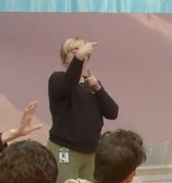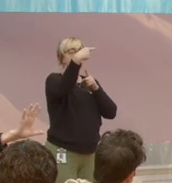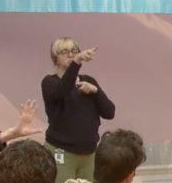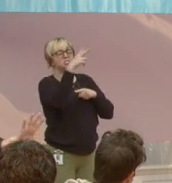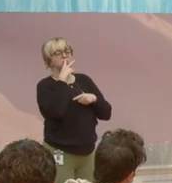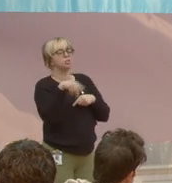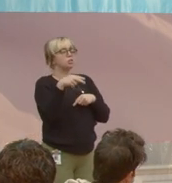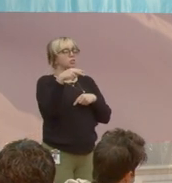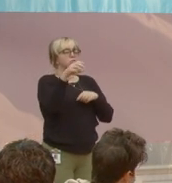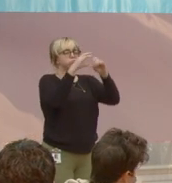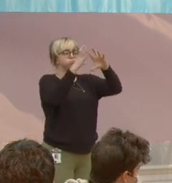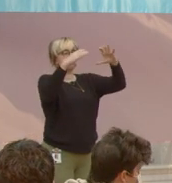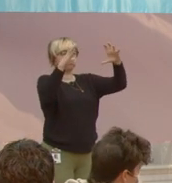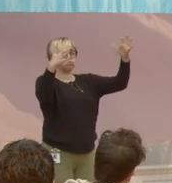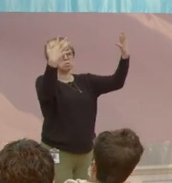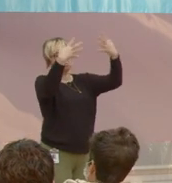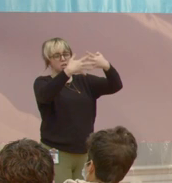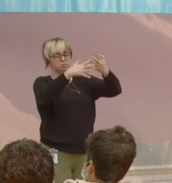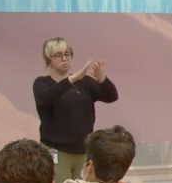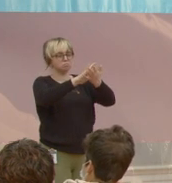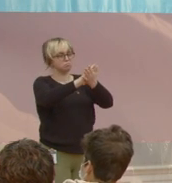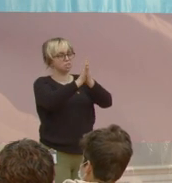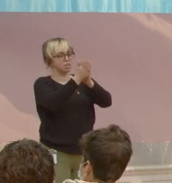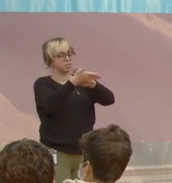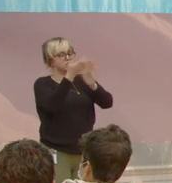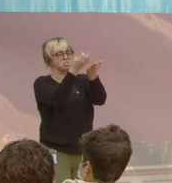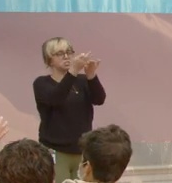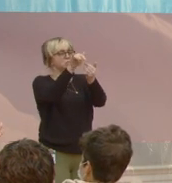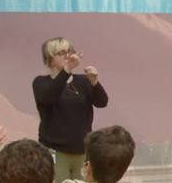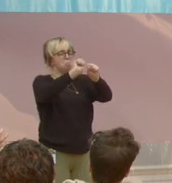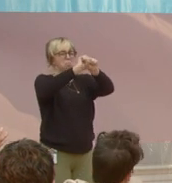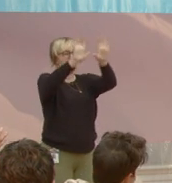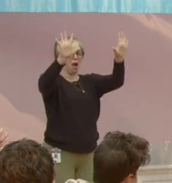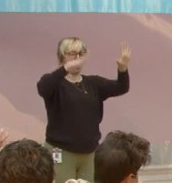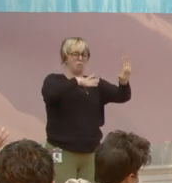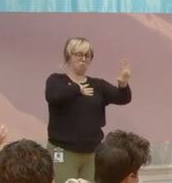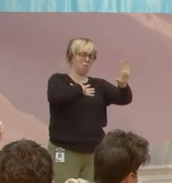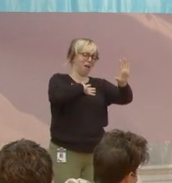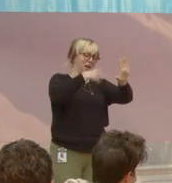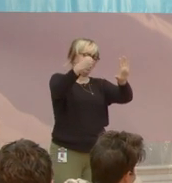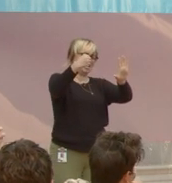smoking dark, and it became a franchise, bright white over the